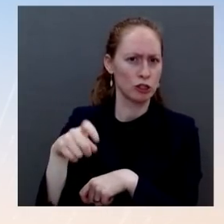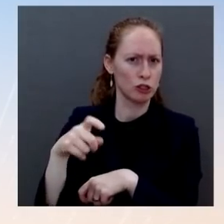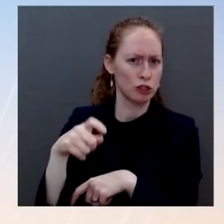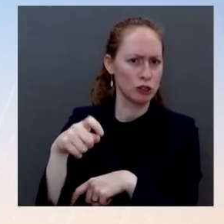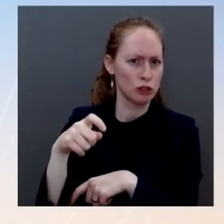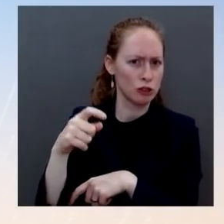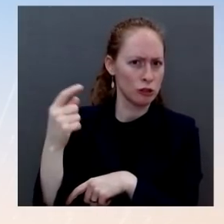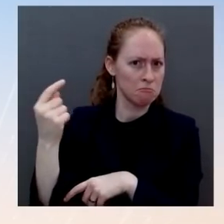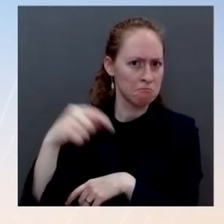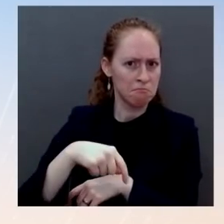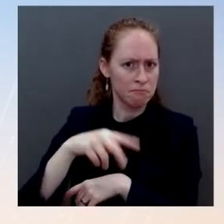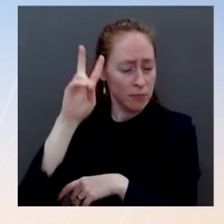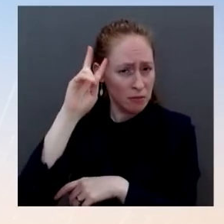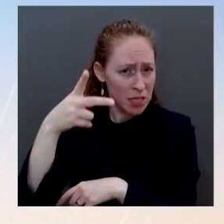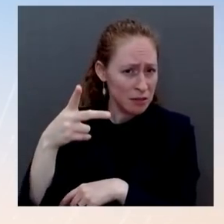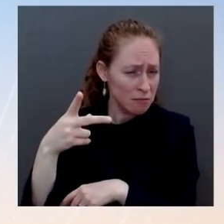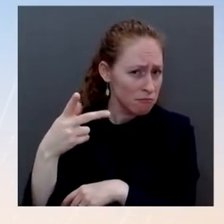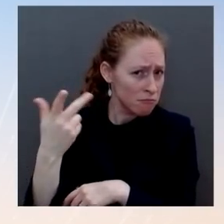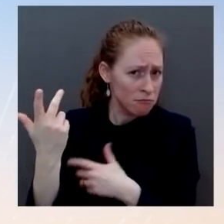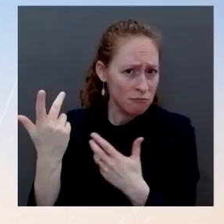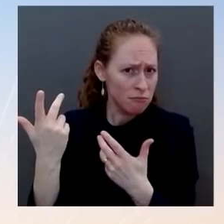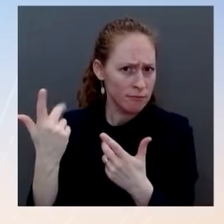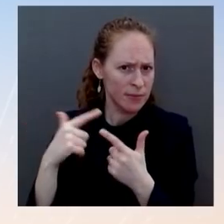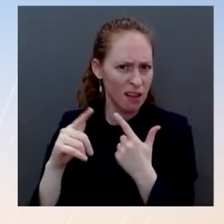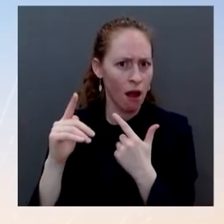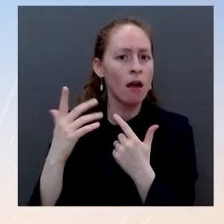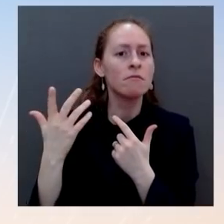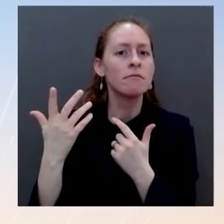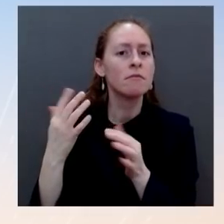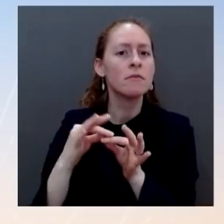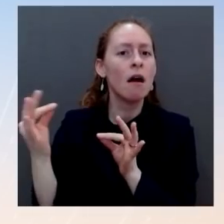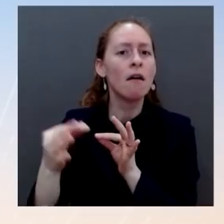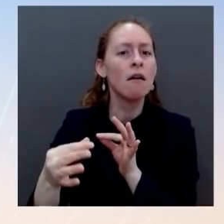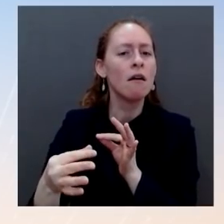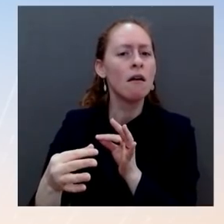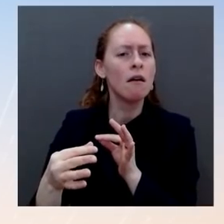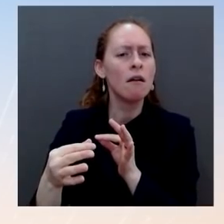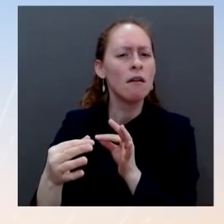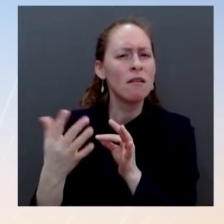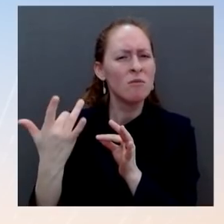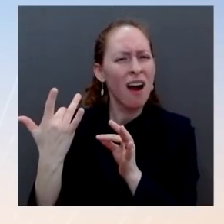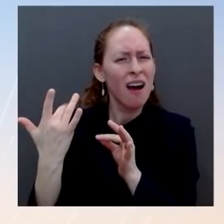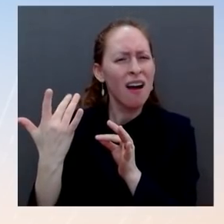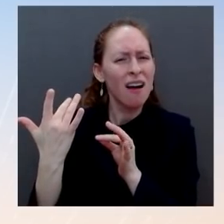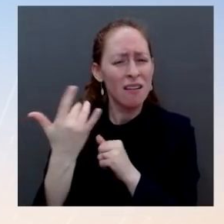others have been sworn in by leaders in their own communities. And as you referenced, some haven't been sworn in at all yet.